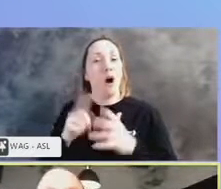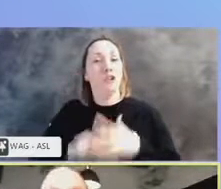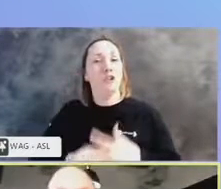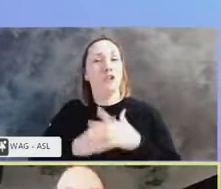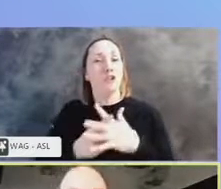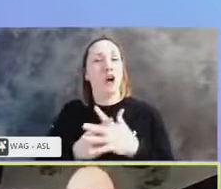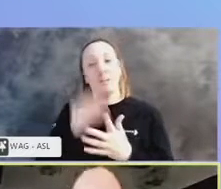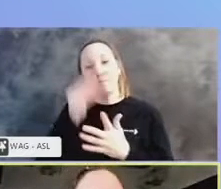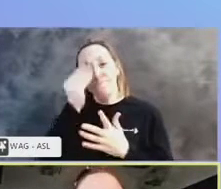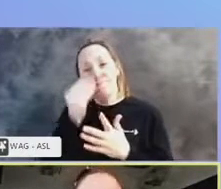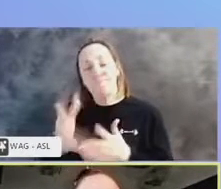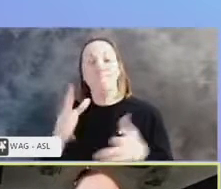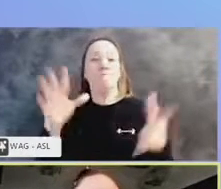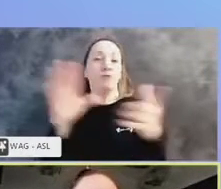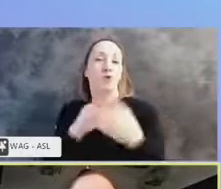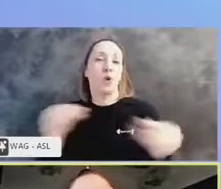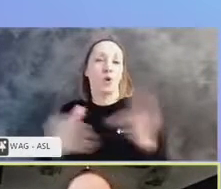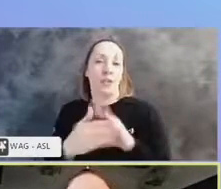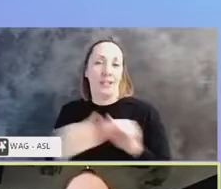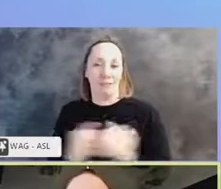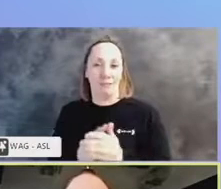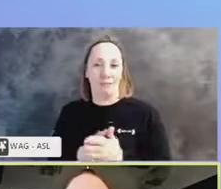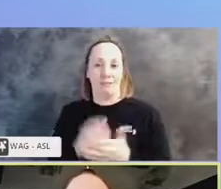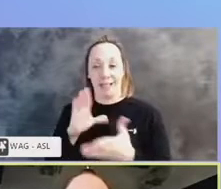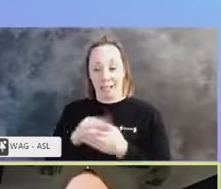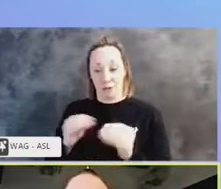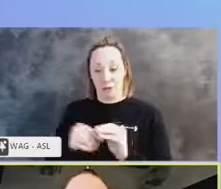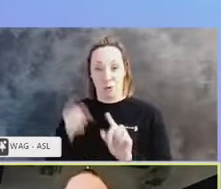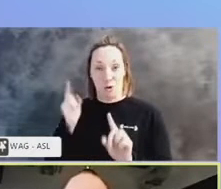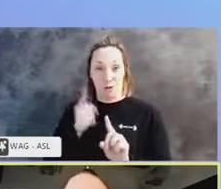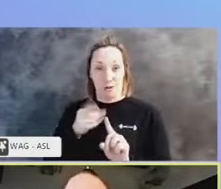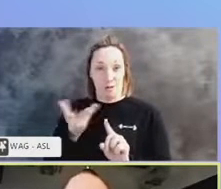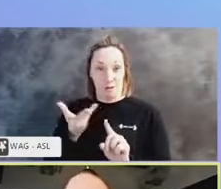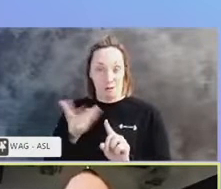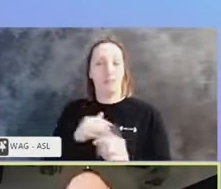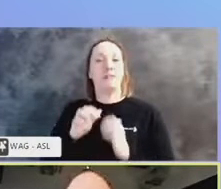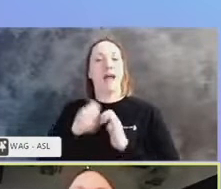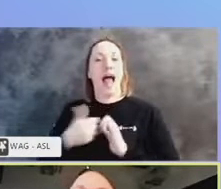going to share my will get screen. We started. The way I want to get started with this